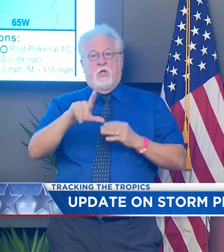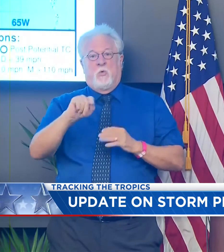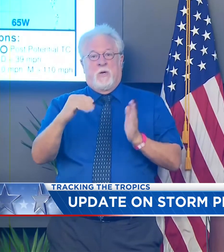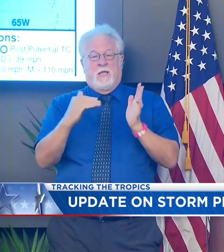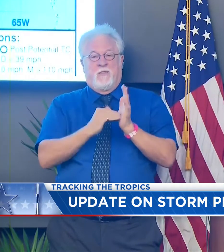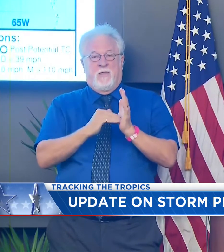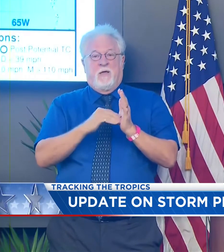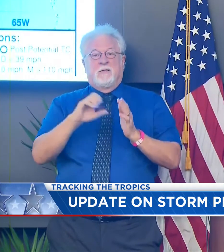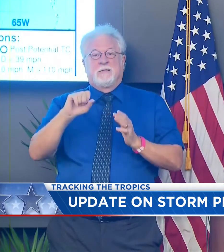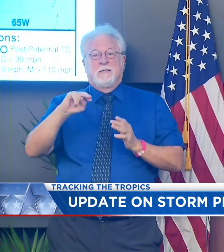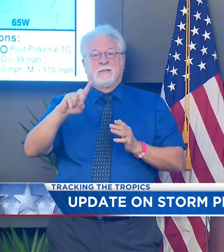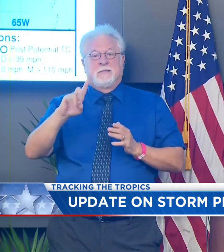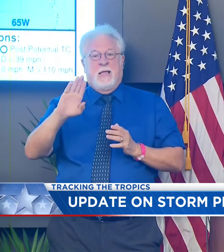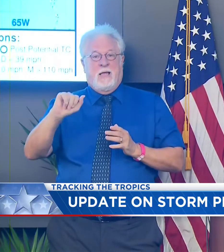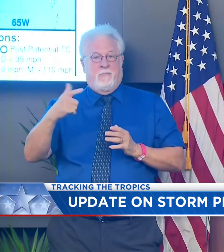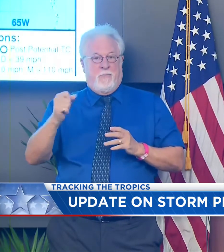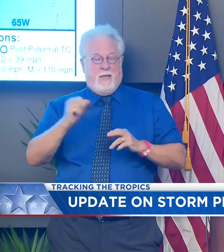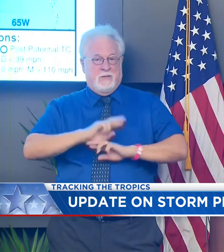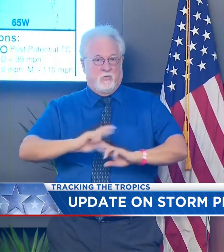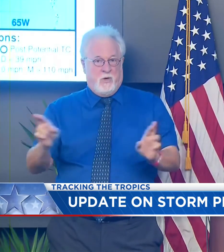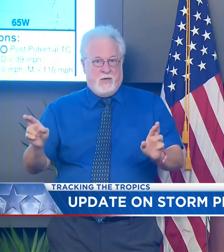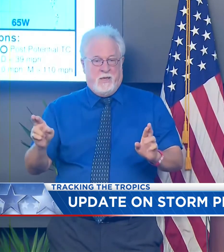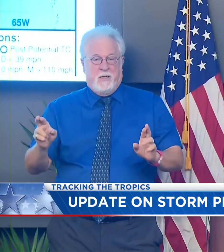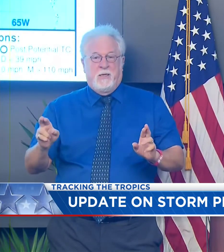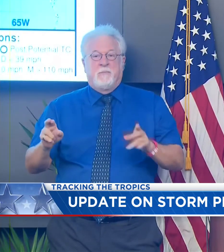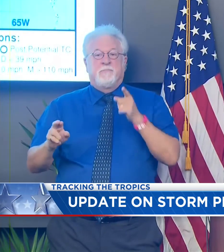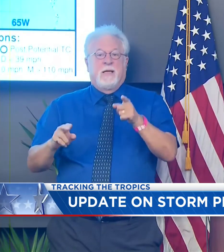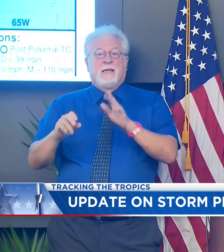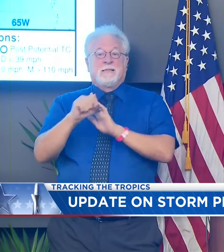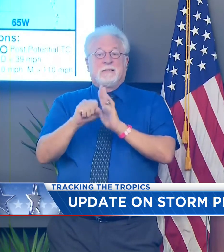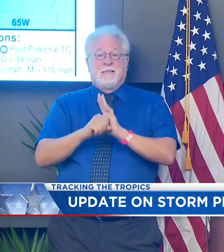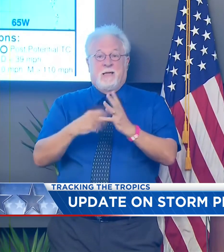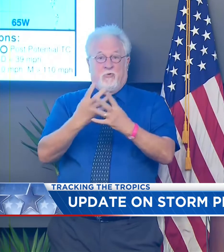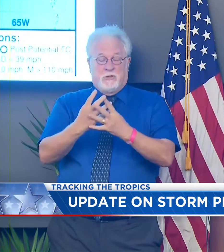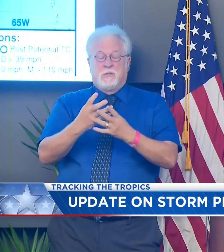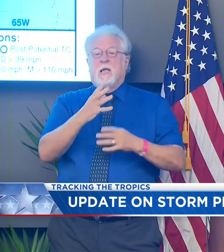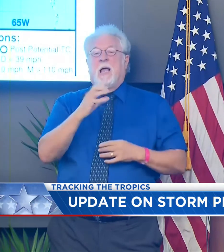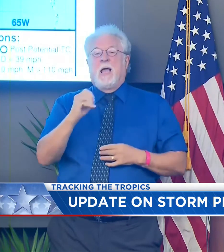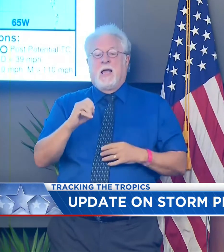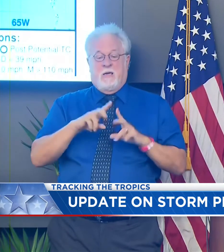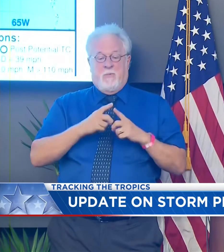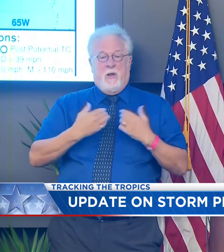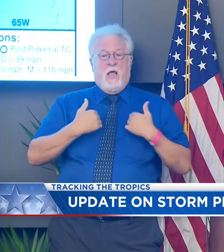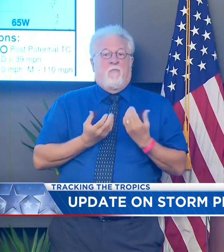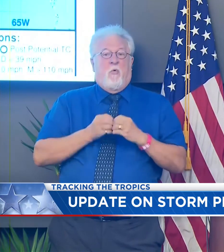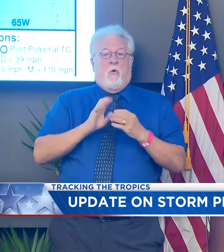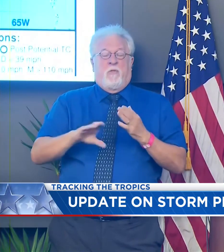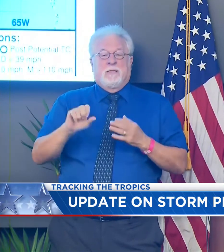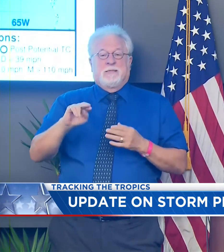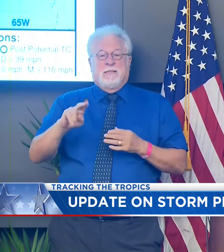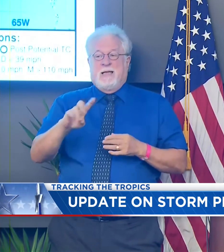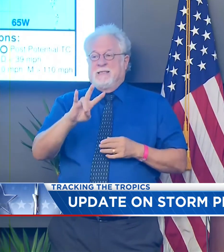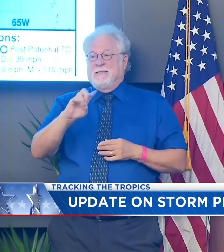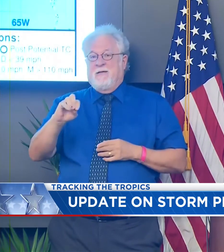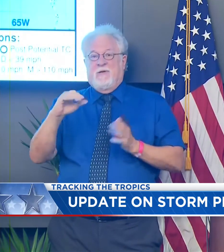EVACUATIONS. IN PREPARATIONS FOR THE STORMS, THE DEPARTMENT OF CORRECTIONS HAS MORE THAN 20,000 FILLED